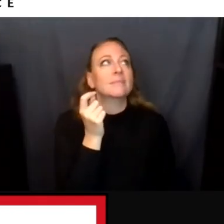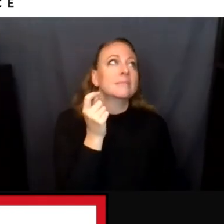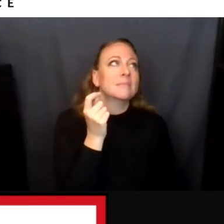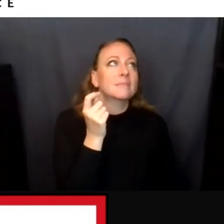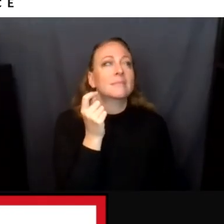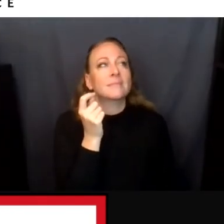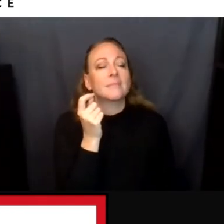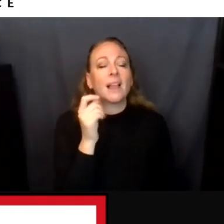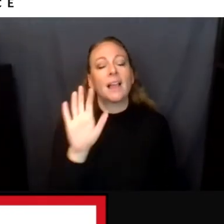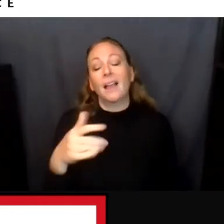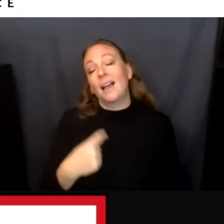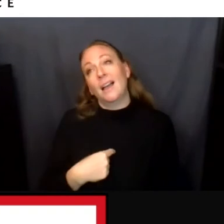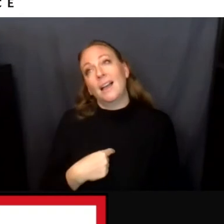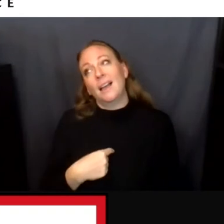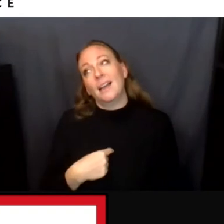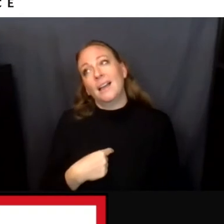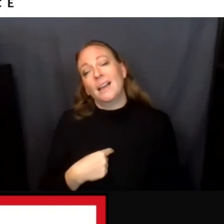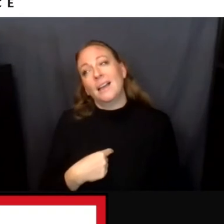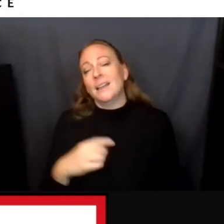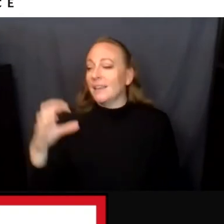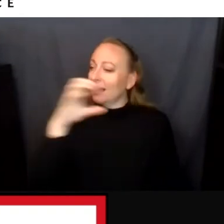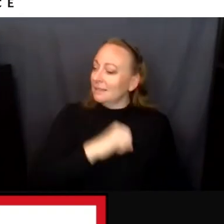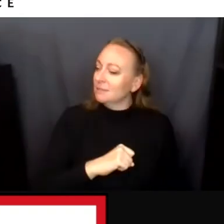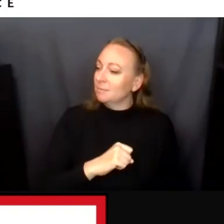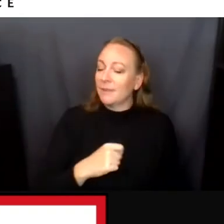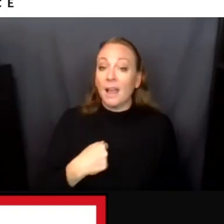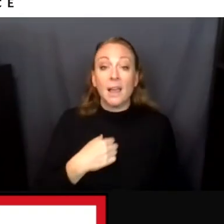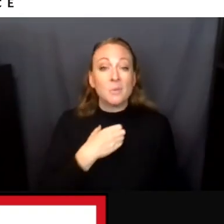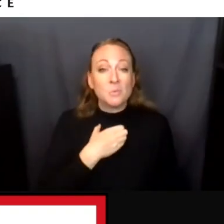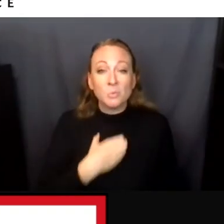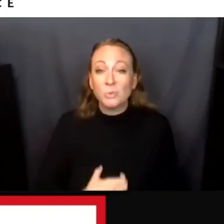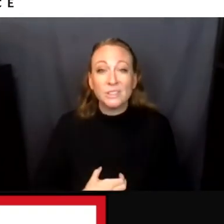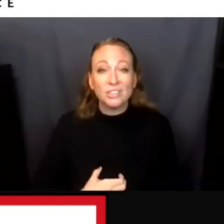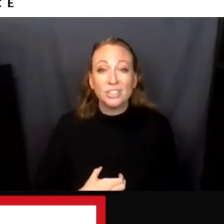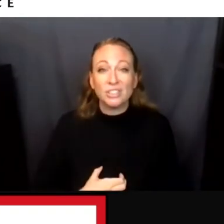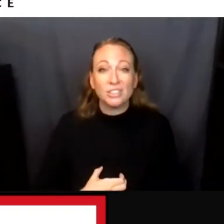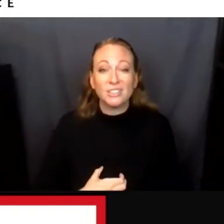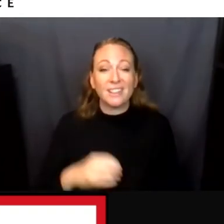I wish that the whole stigma was not there.